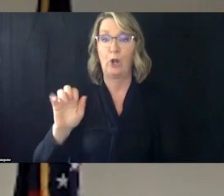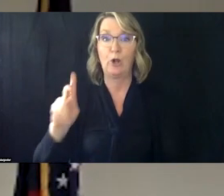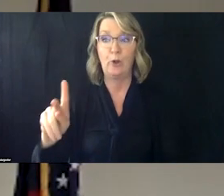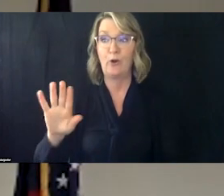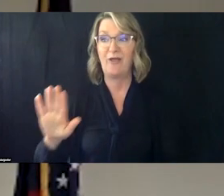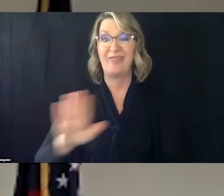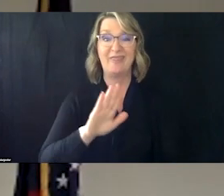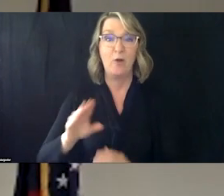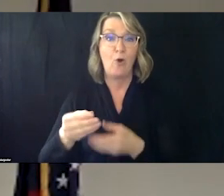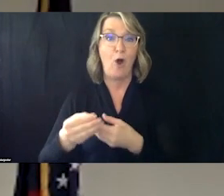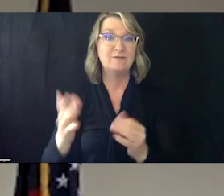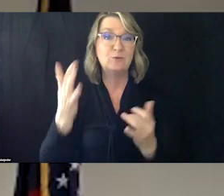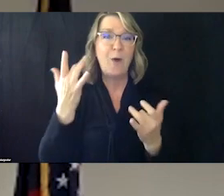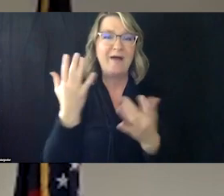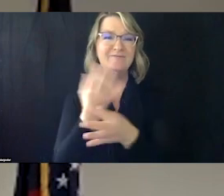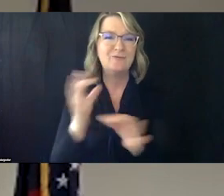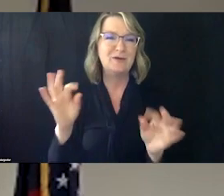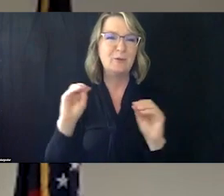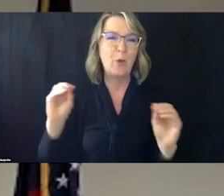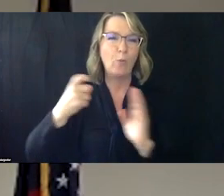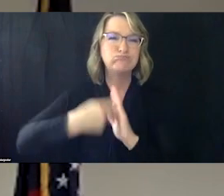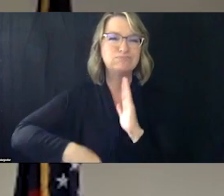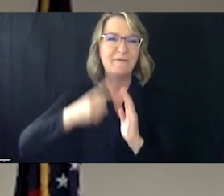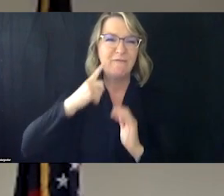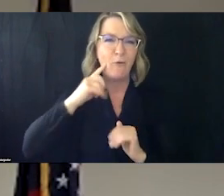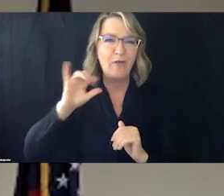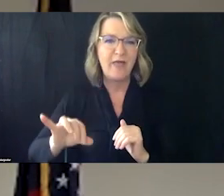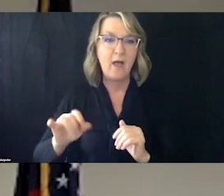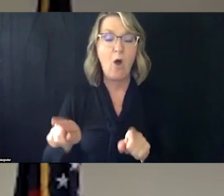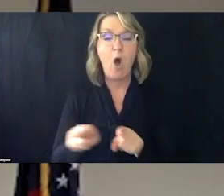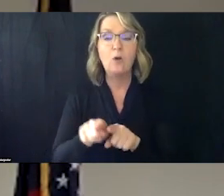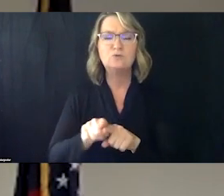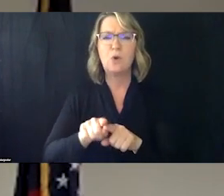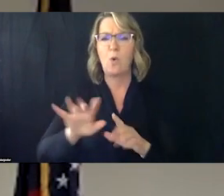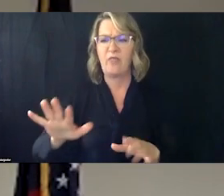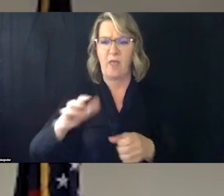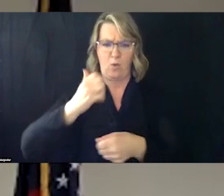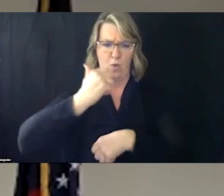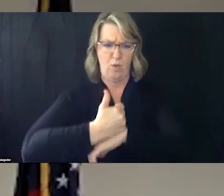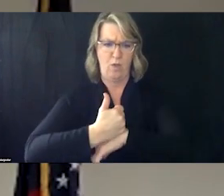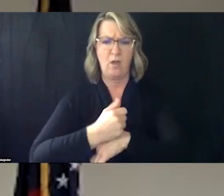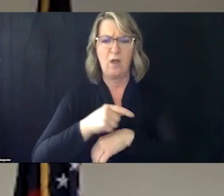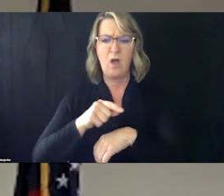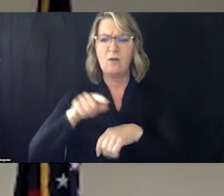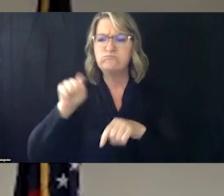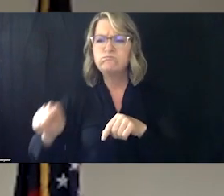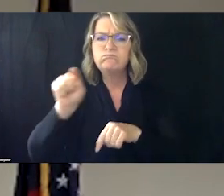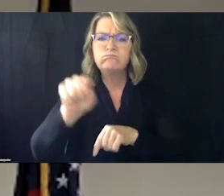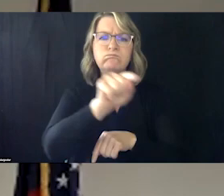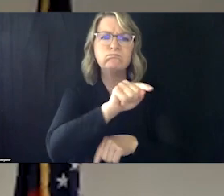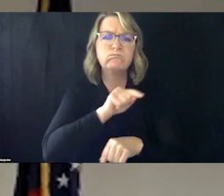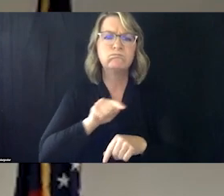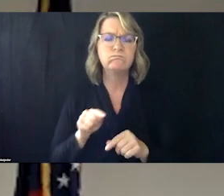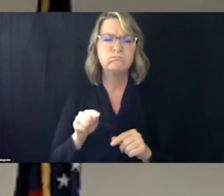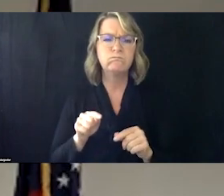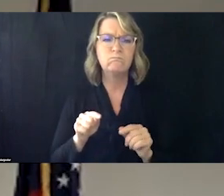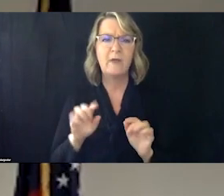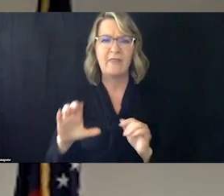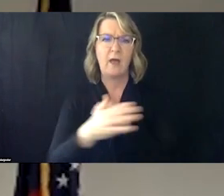us rent also they're geographically dispersed throughout the county so that provides a lot